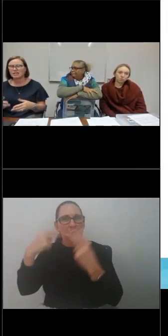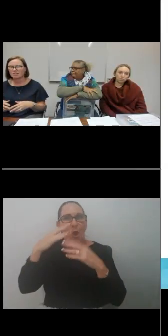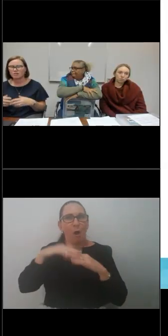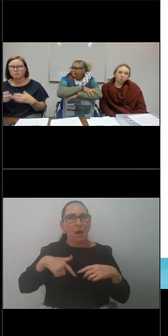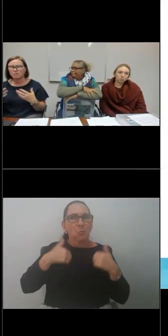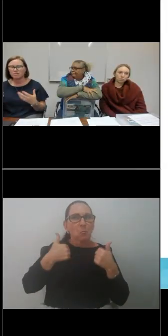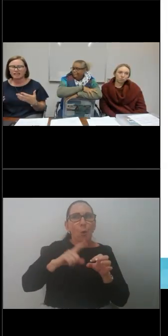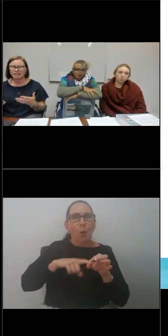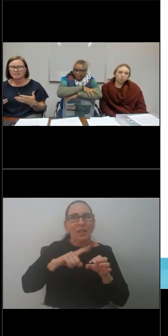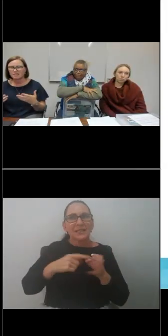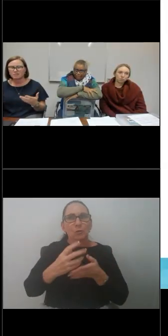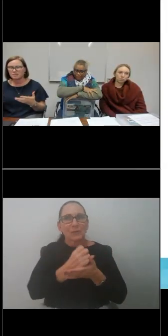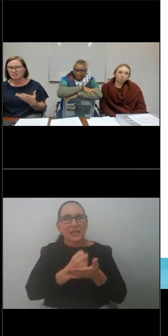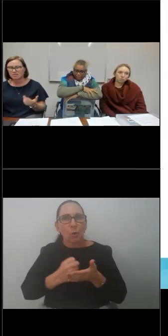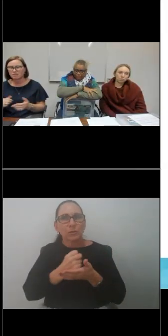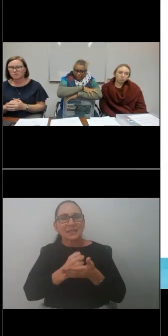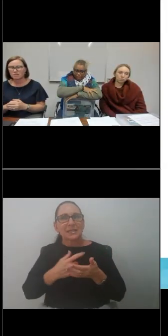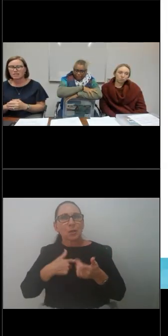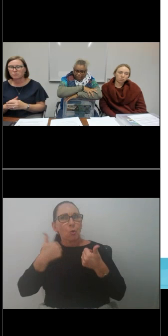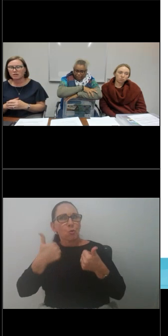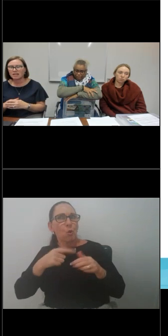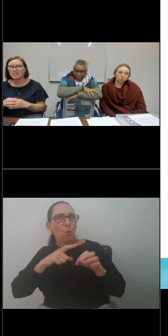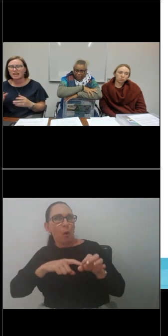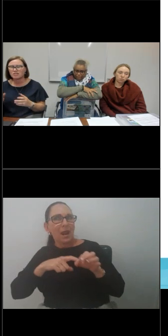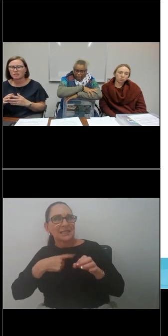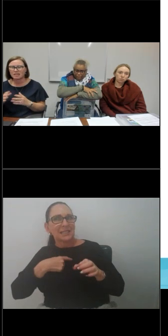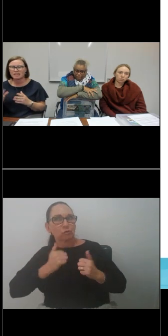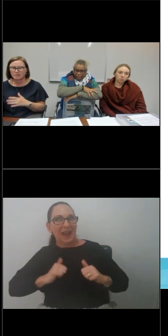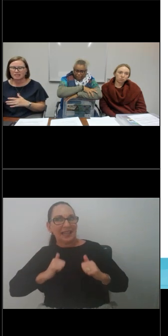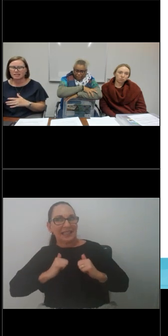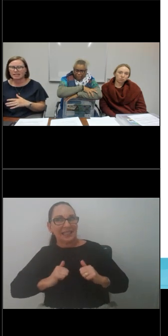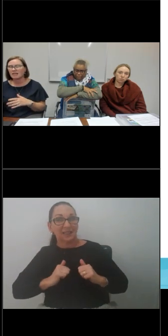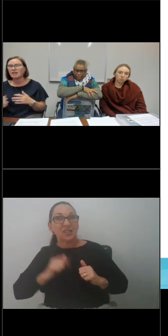so we're really keen to see the results from that as well and they are doing that independently and